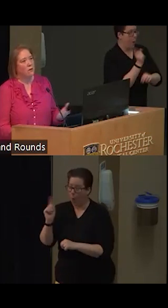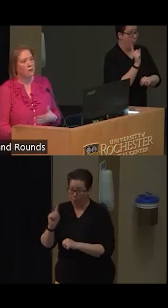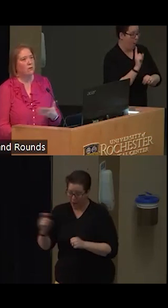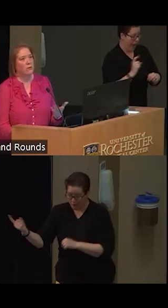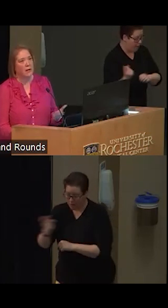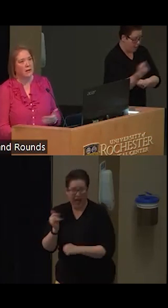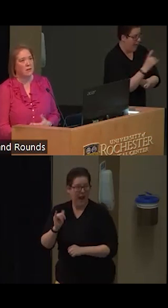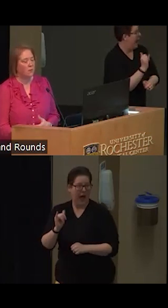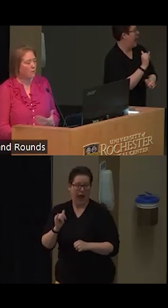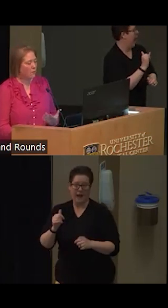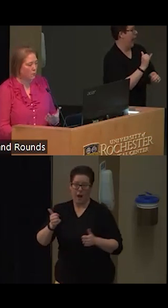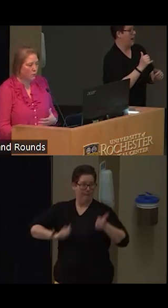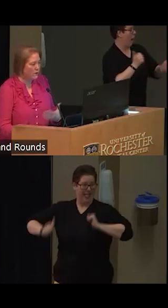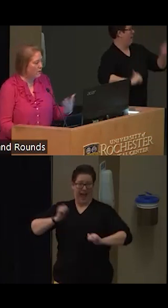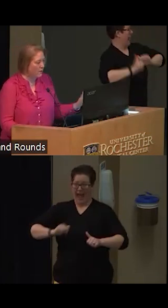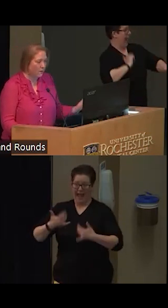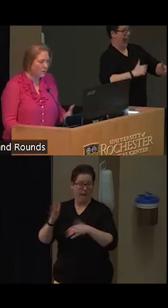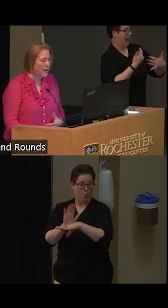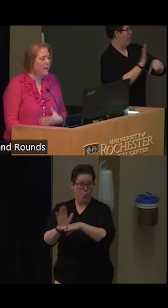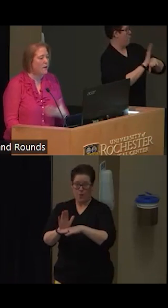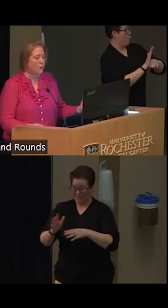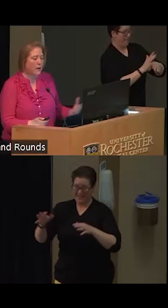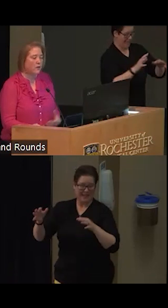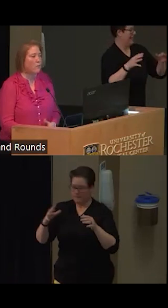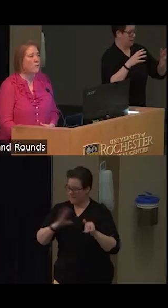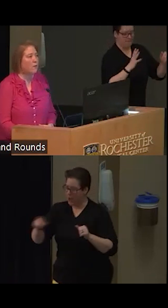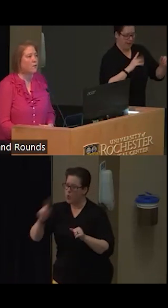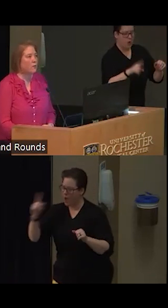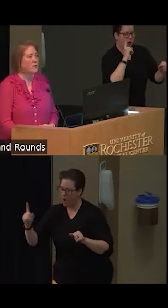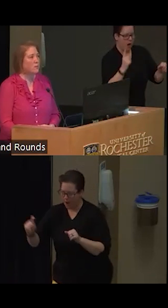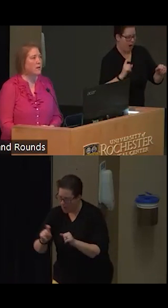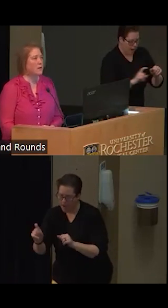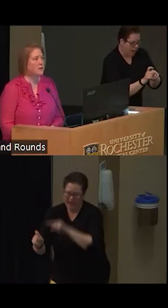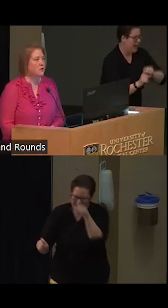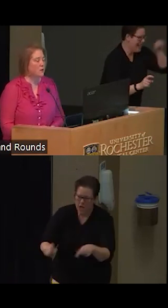as if you're creating some type of movie or play we had to move them through the space and teach